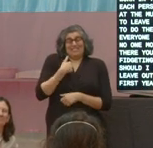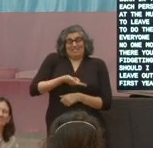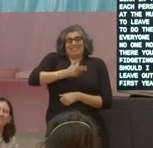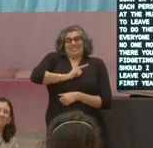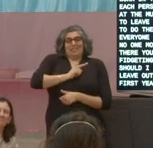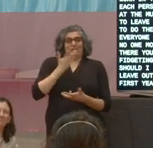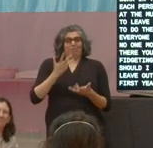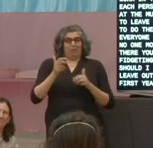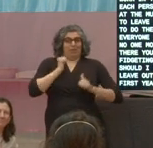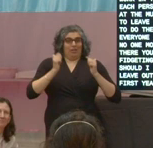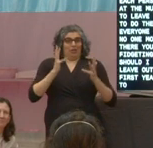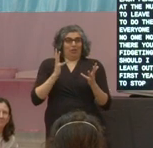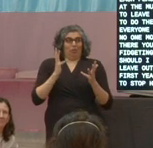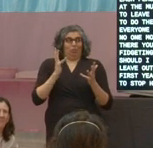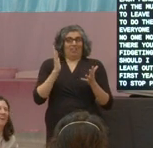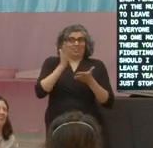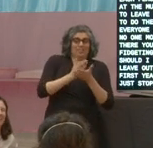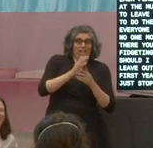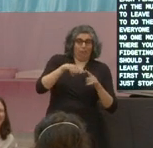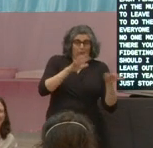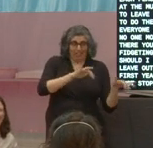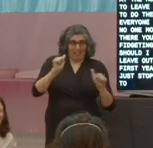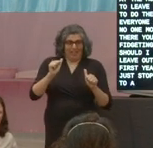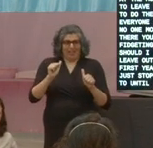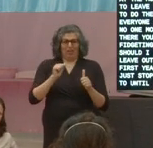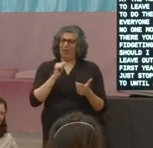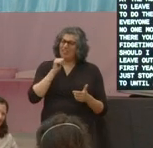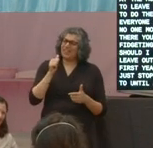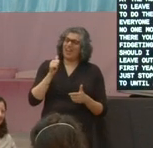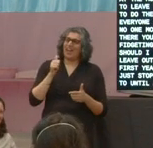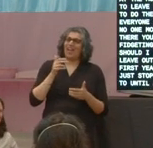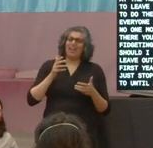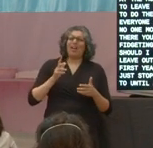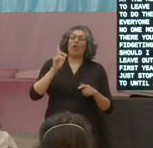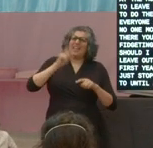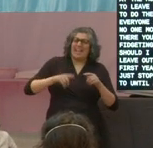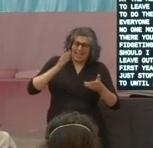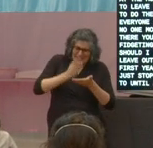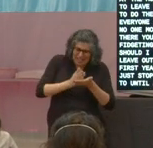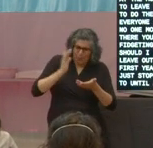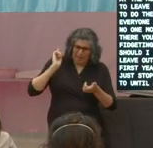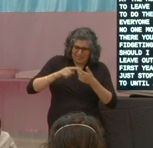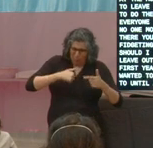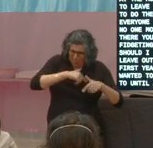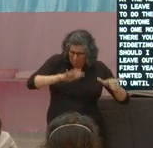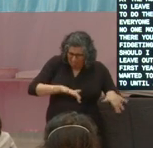maybe it's performing well, it's a stop performing. And you're not allowed to until after we leave. Like, and now you're just